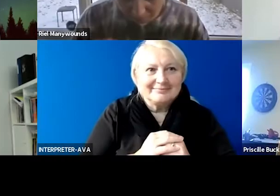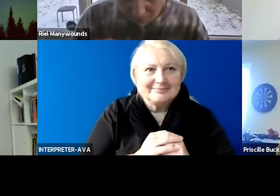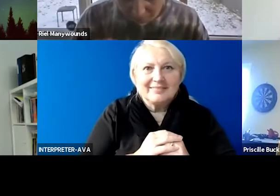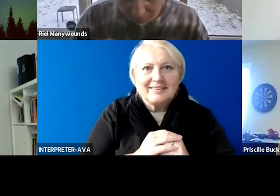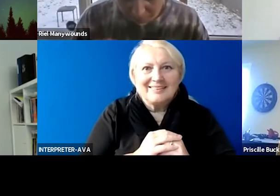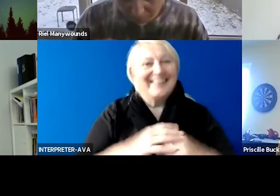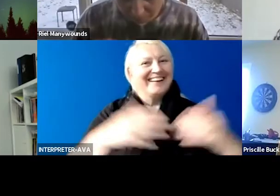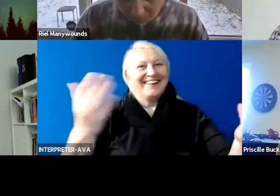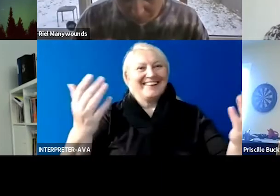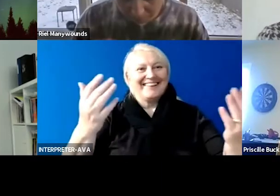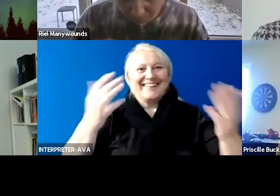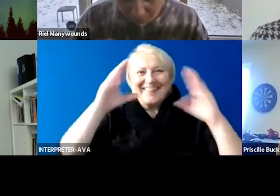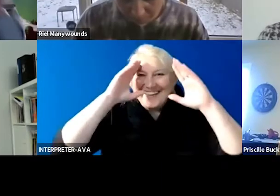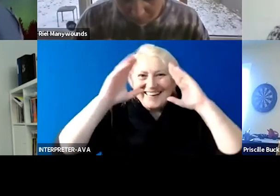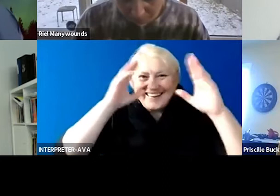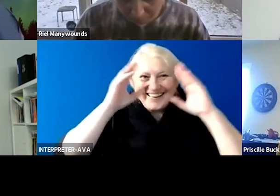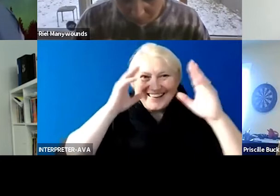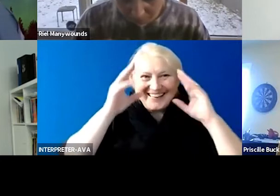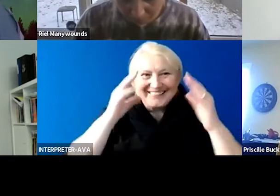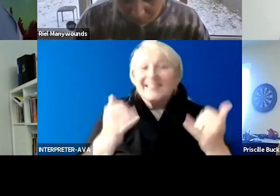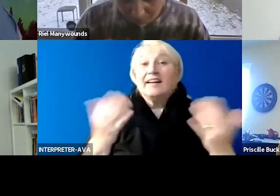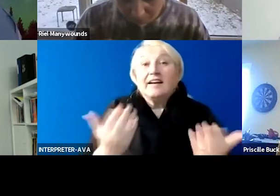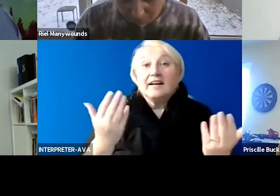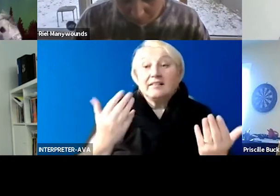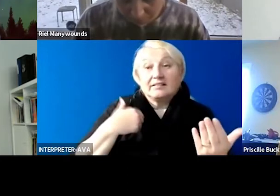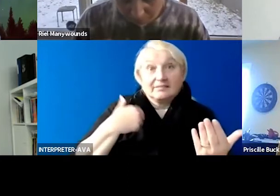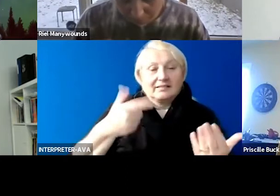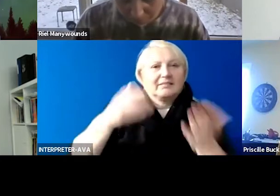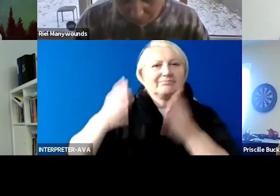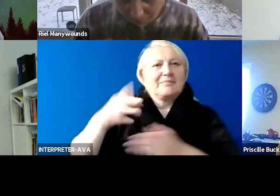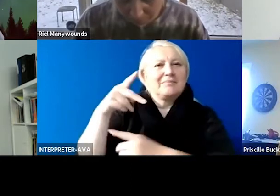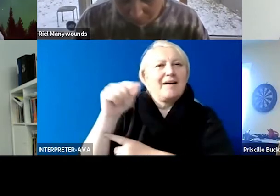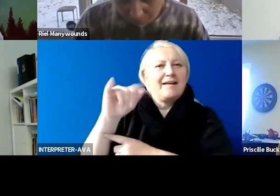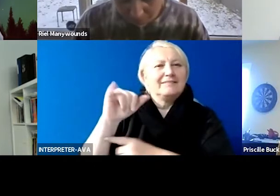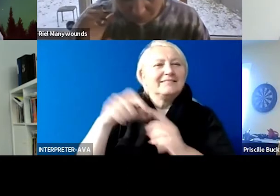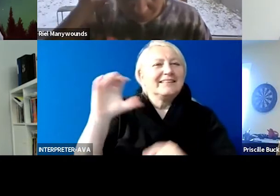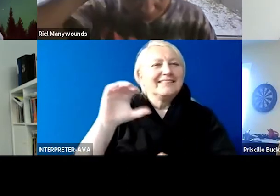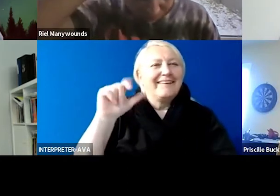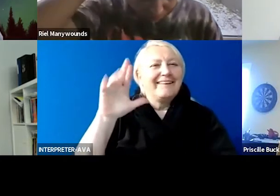Hi, there. It's Patti here from Calgary Arts Development. I want to welcome everybody to